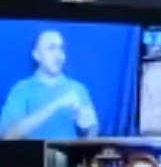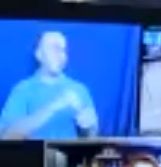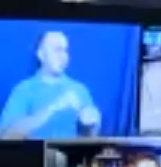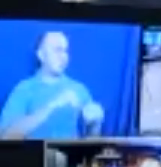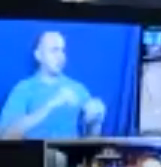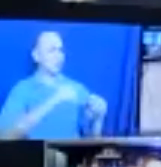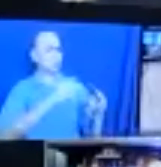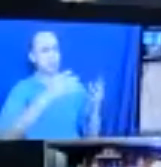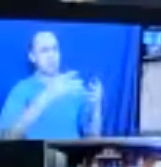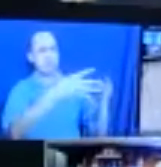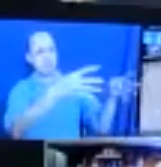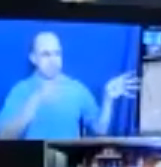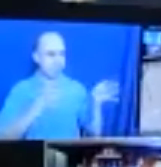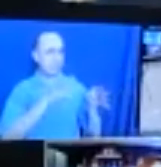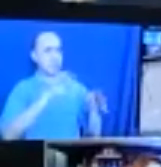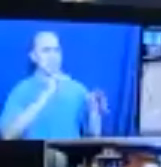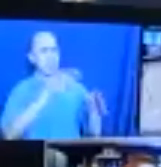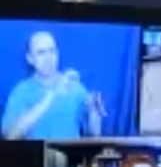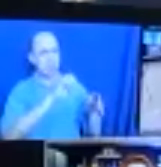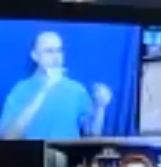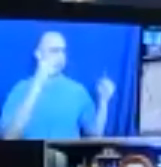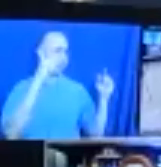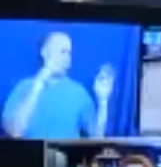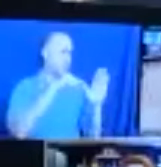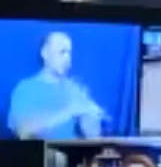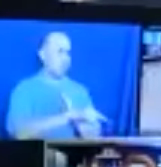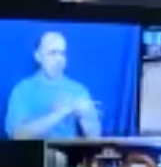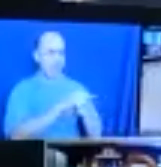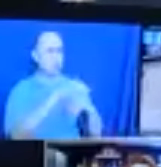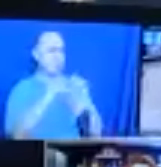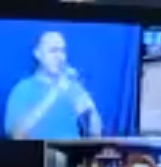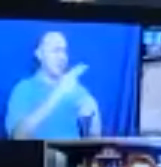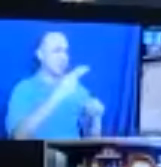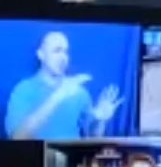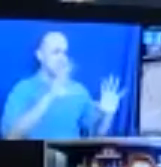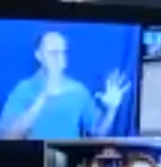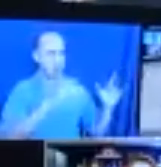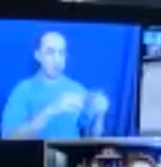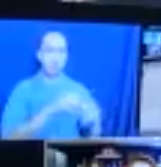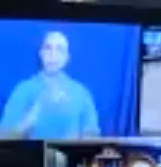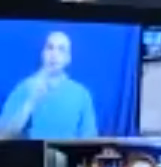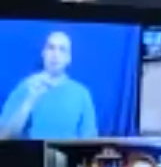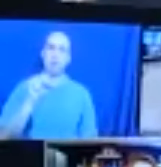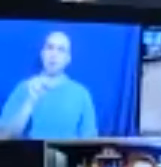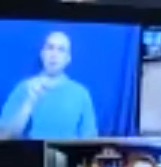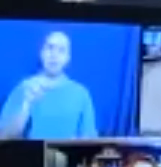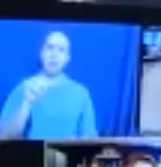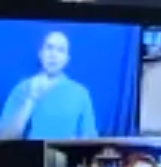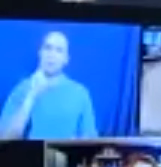IN THE PHILIPPINE DEATHMATCH IN A CAGE -- I WASN'T. I WAS TAKING THE BUS. I DIDN'T WALK MANY MILES TO